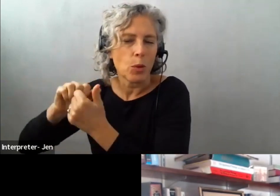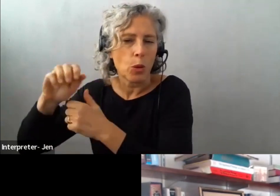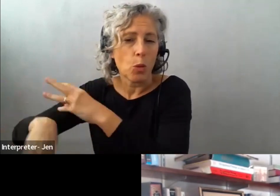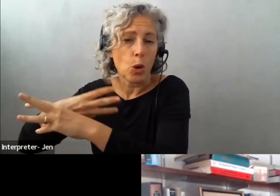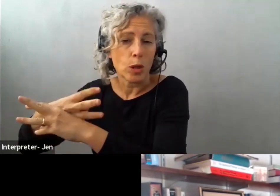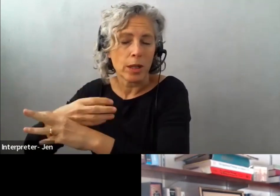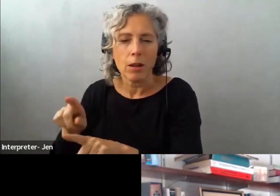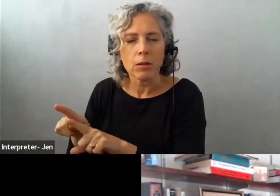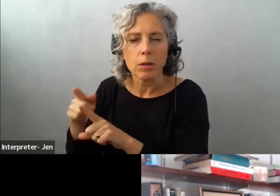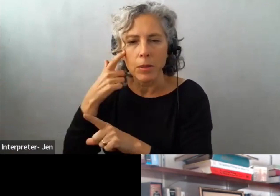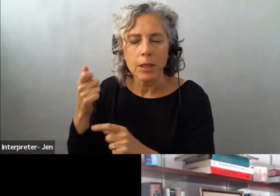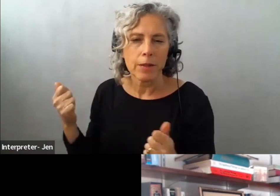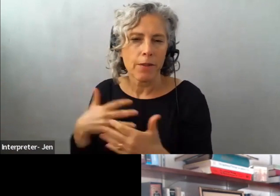partly because of his anxiety.